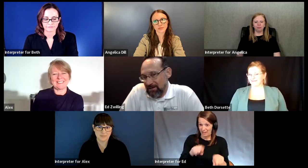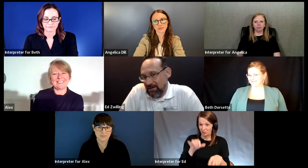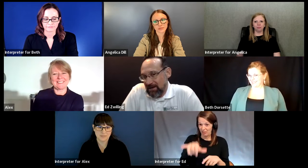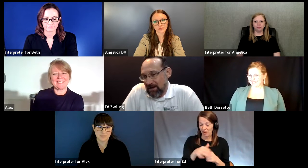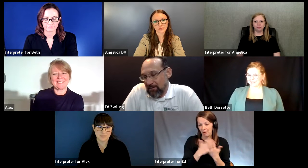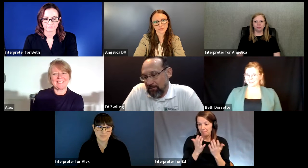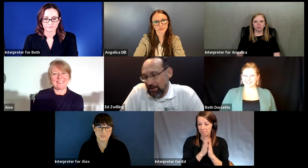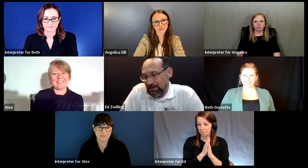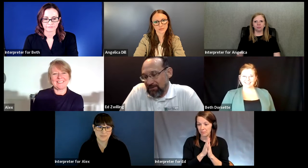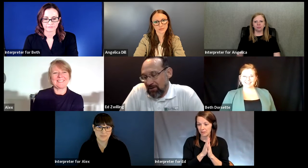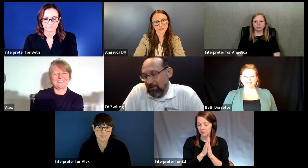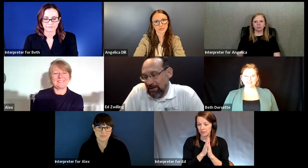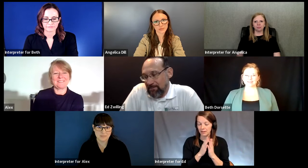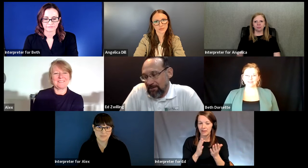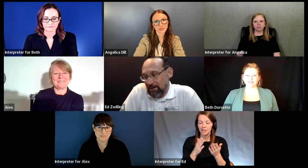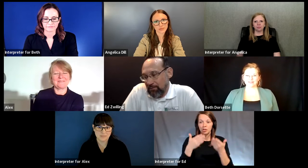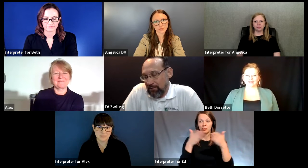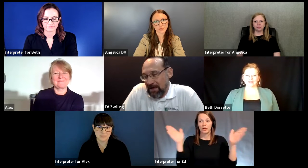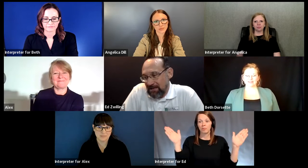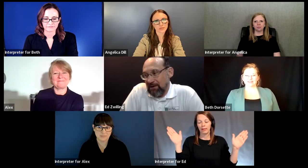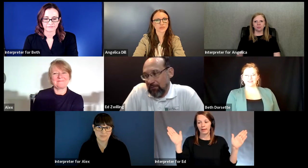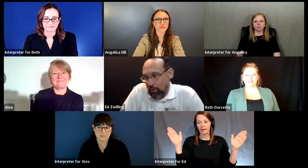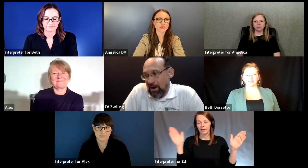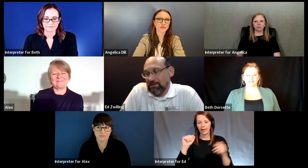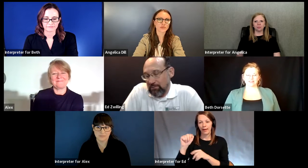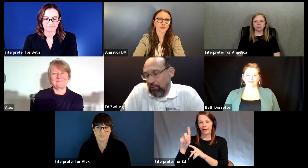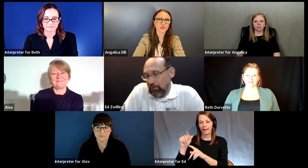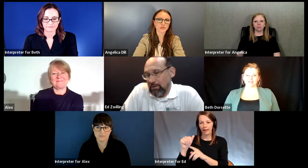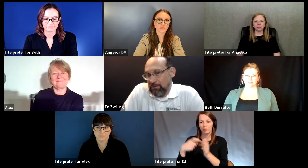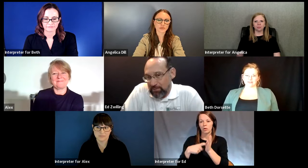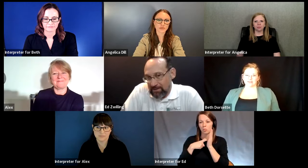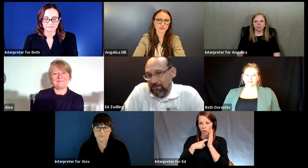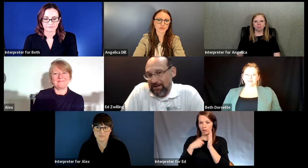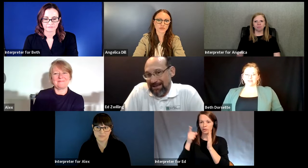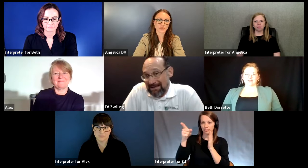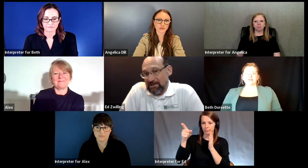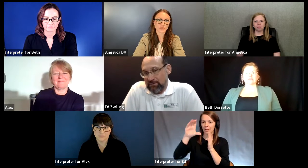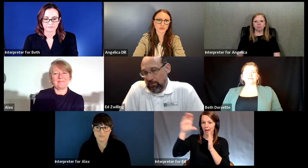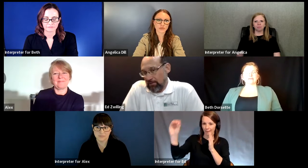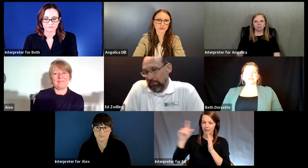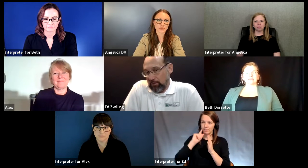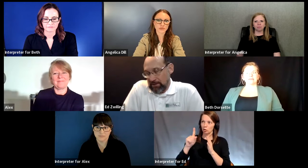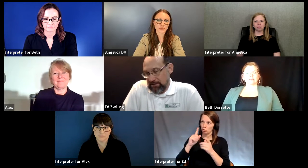Generally the ADA requires the employer to be responsive and engaged with their employees.